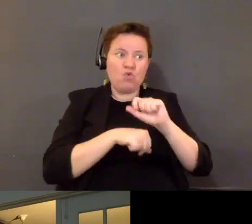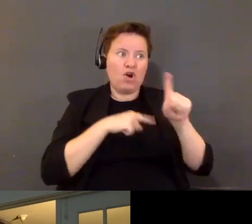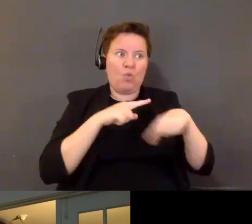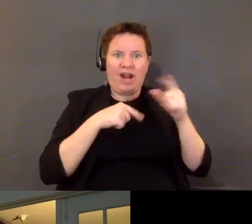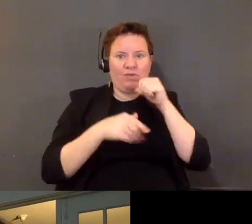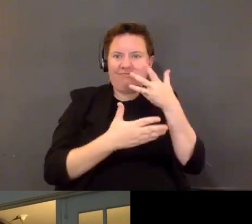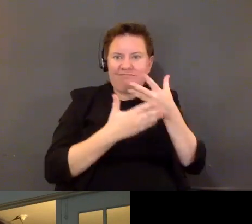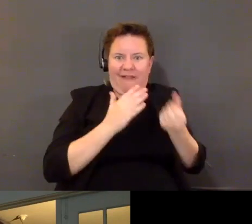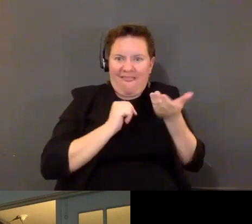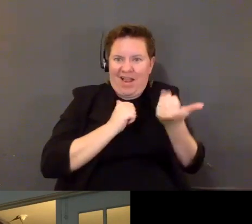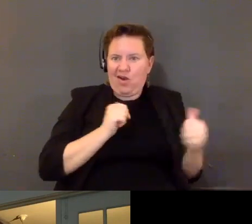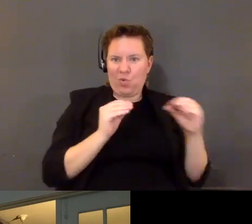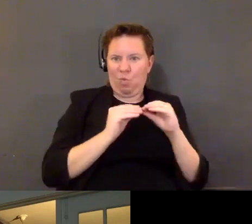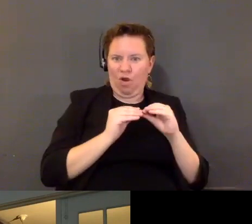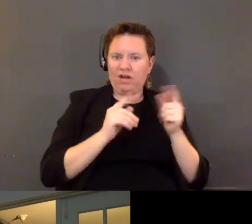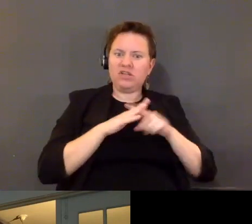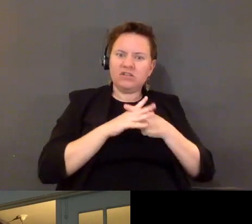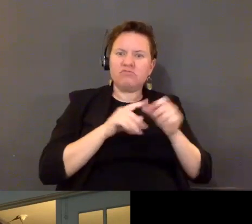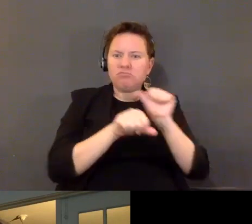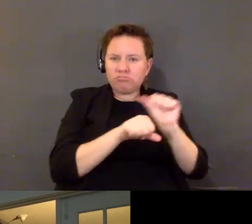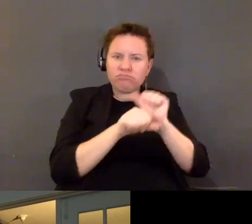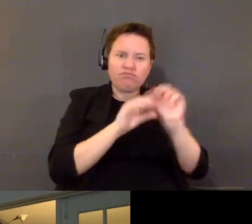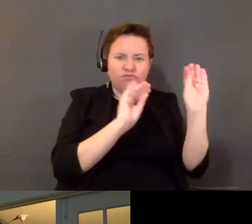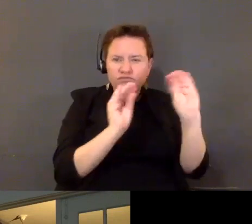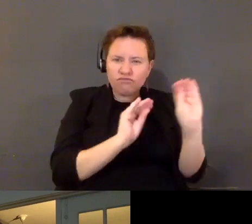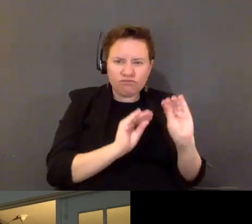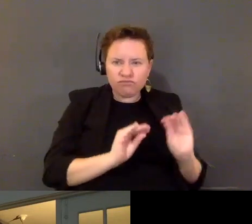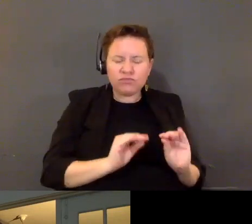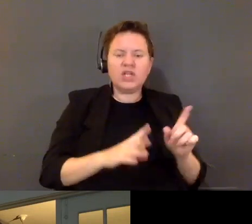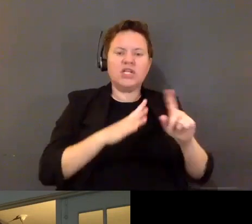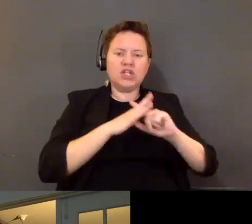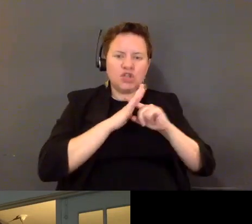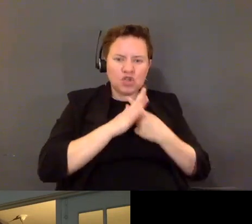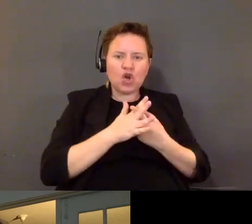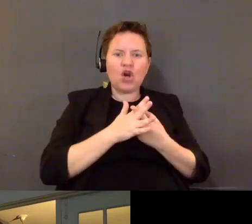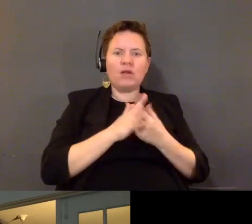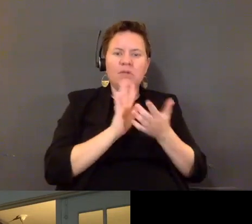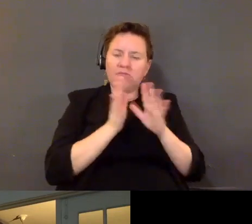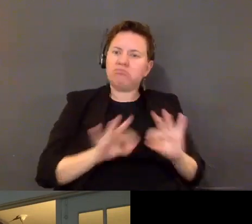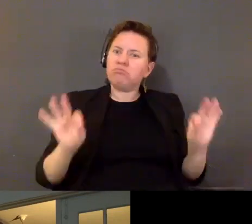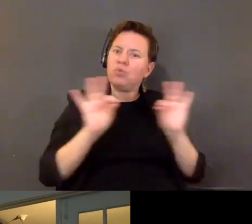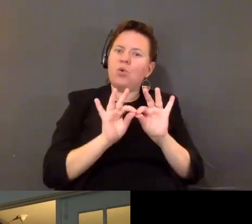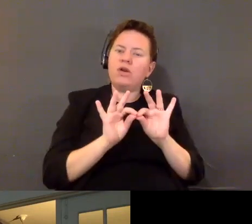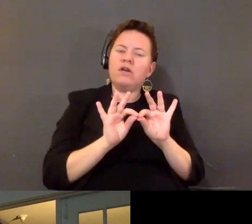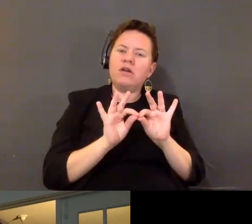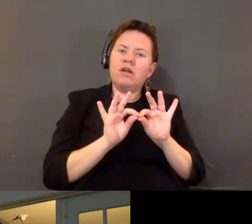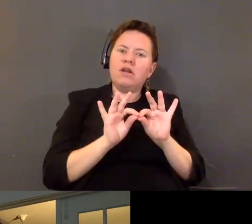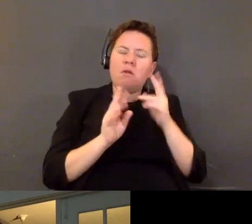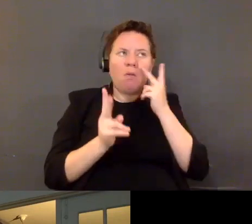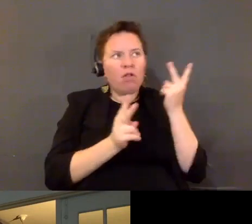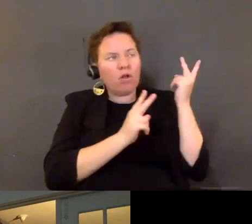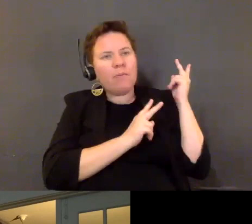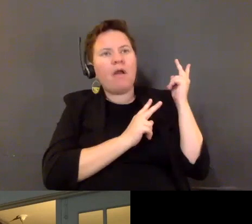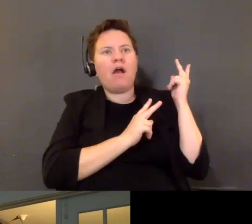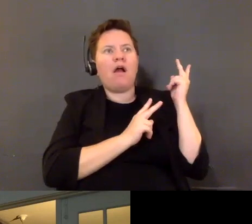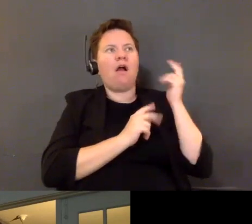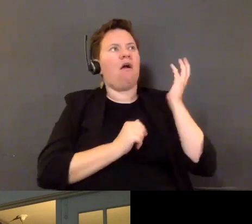and as i started to do that it started to be important to look back and start doing research